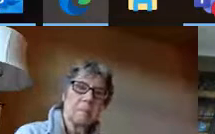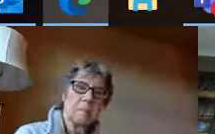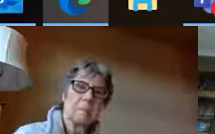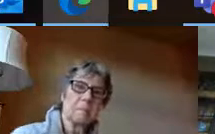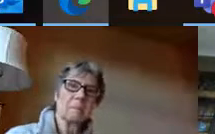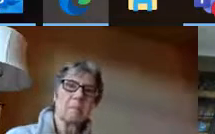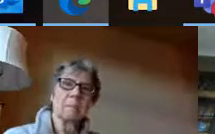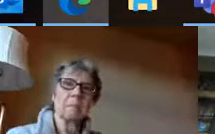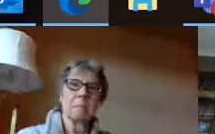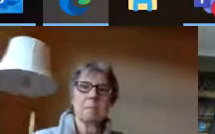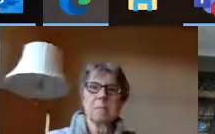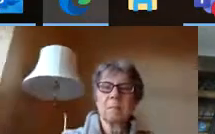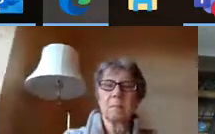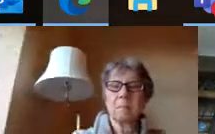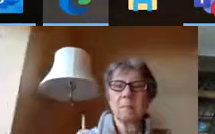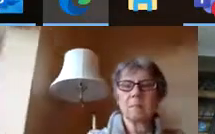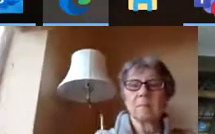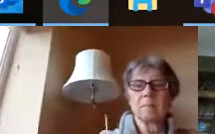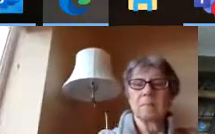(items clanging)